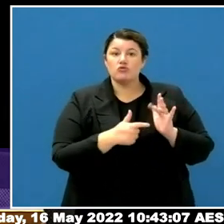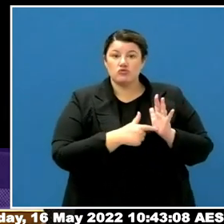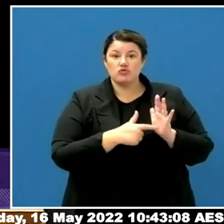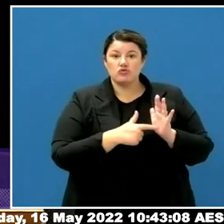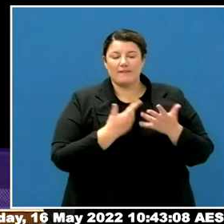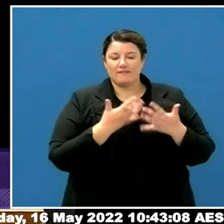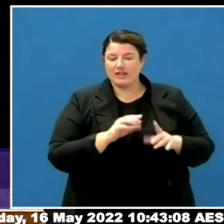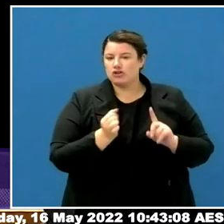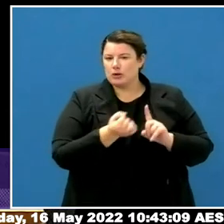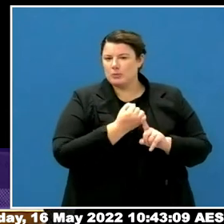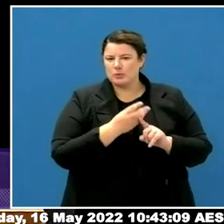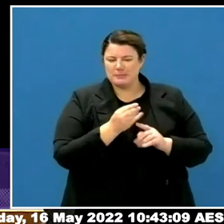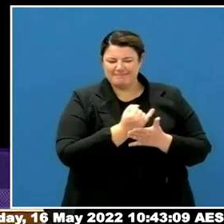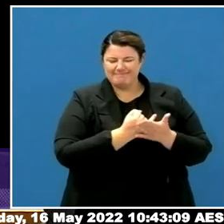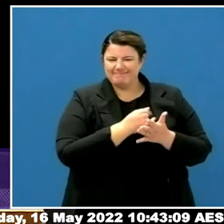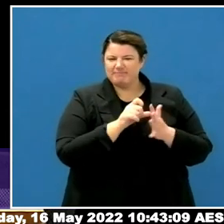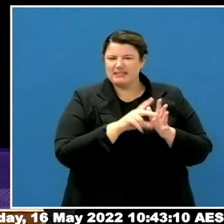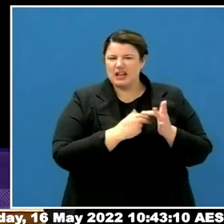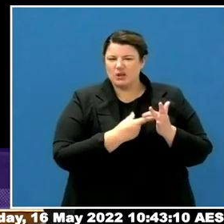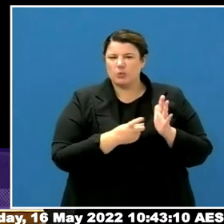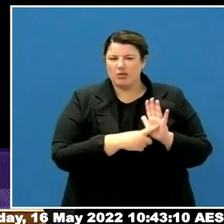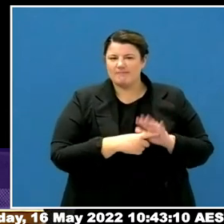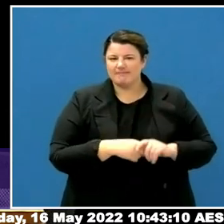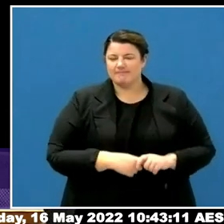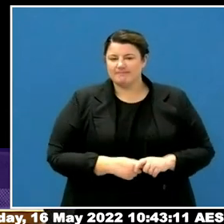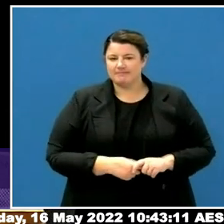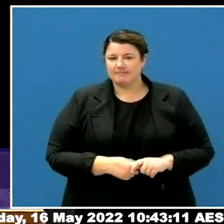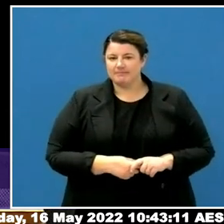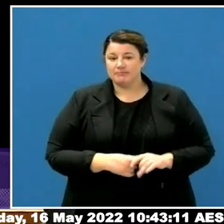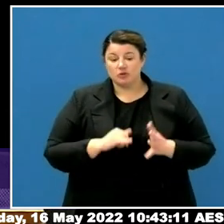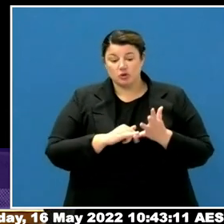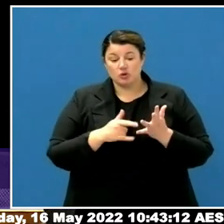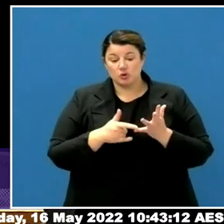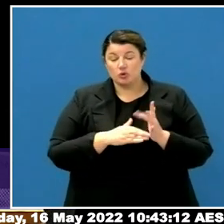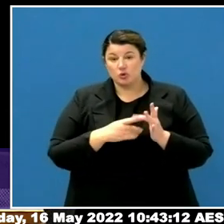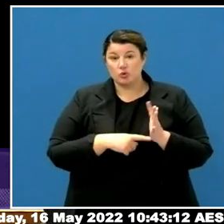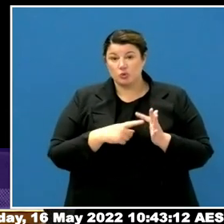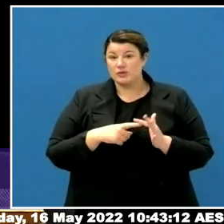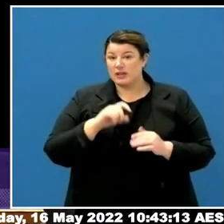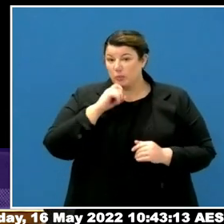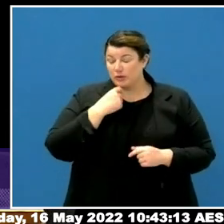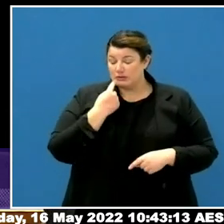Nuumaalii. Suzie will tell you of her and Rob's horror when they found out about the